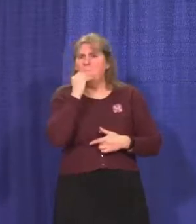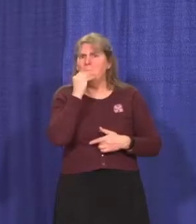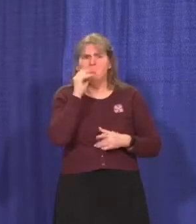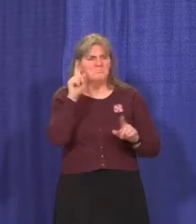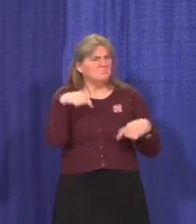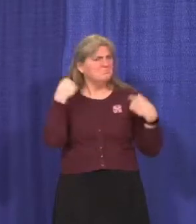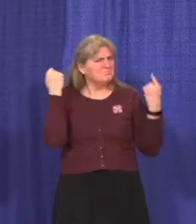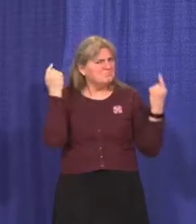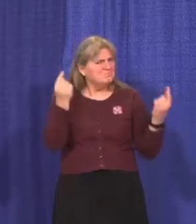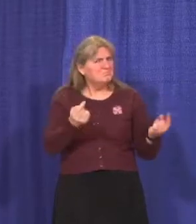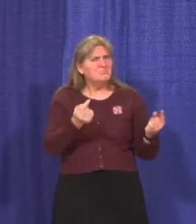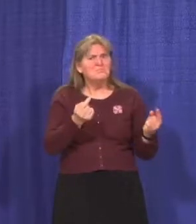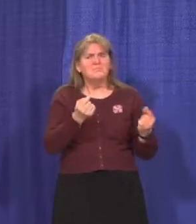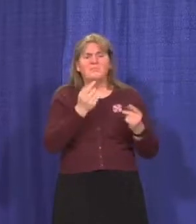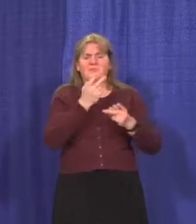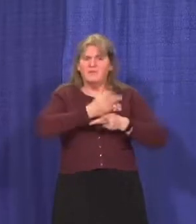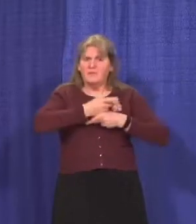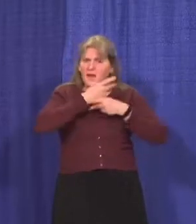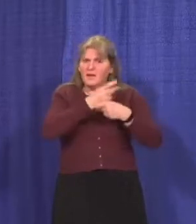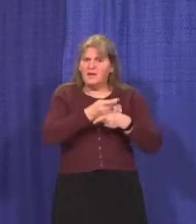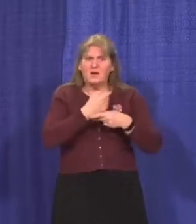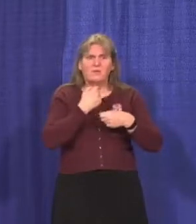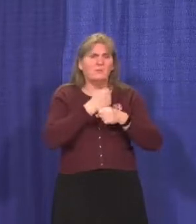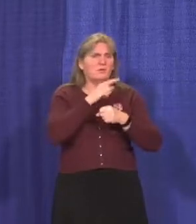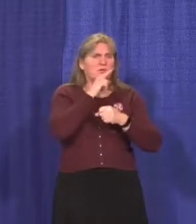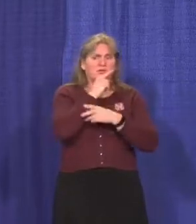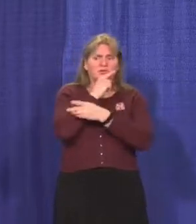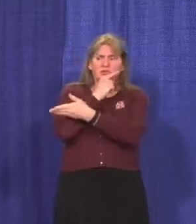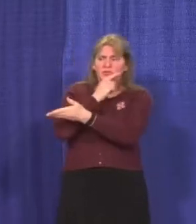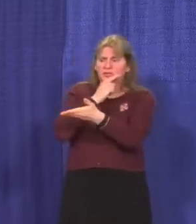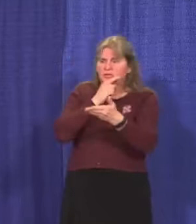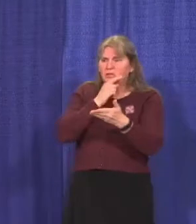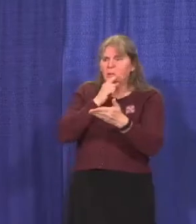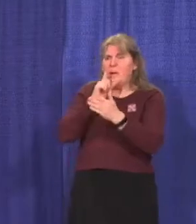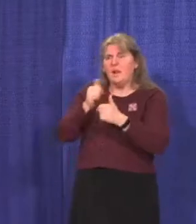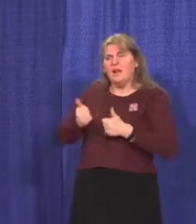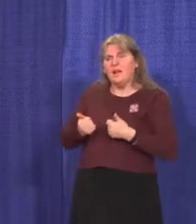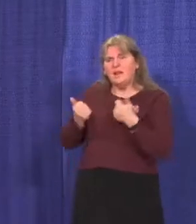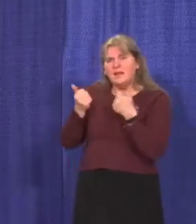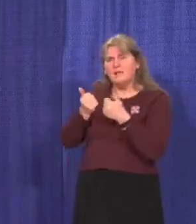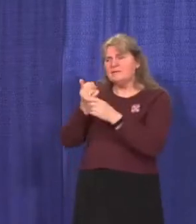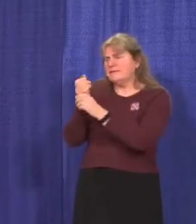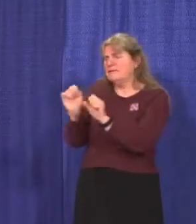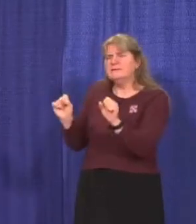taken to ensure residents are safe and don't come into contact